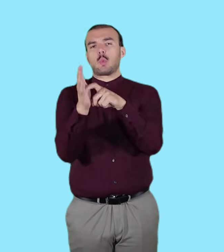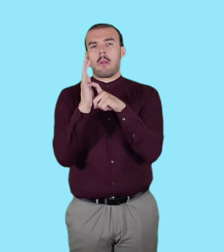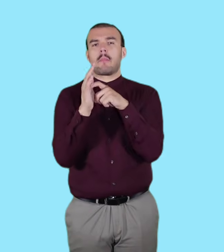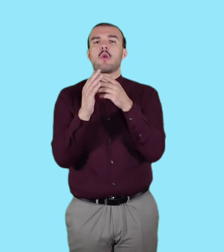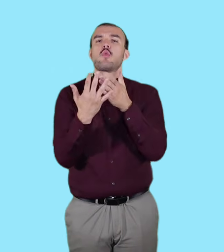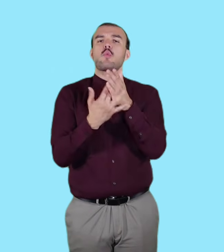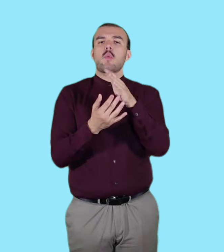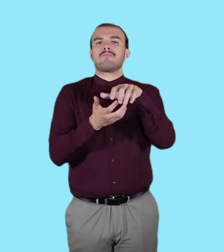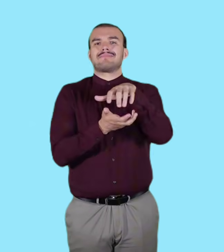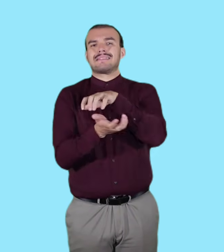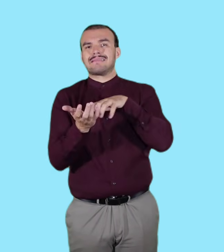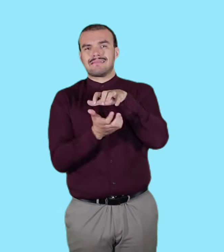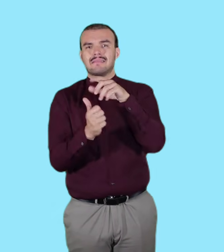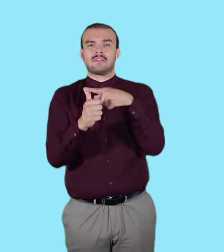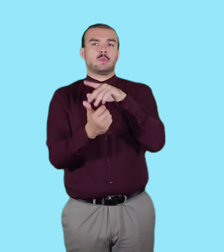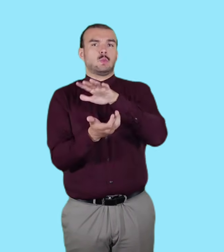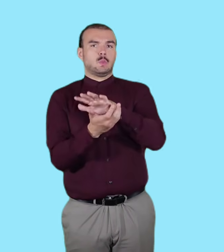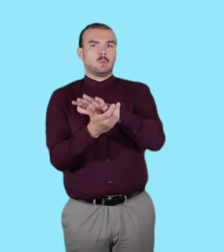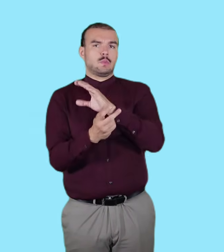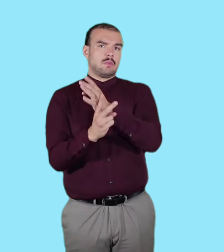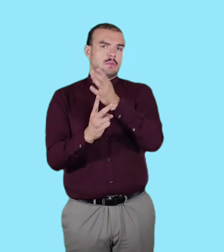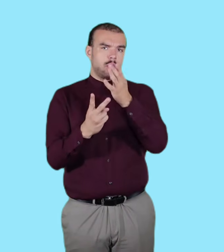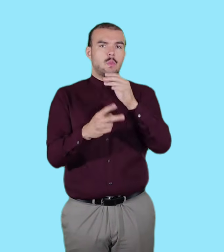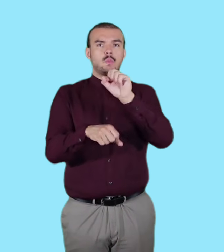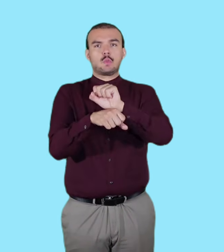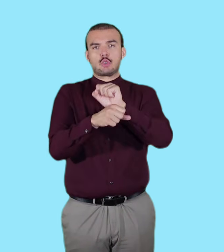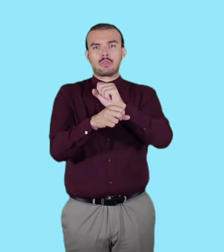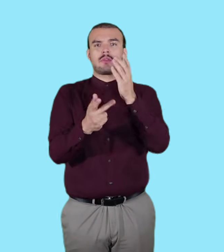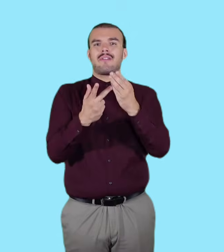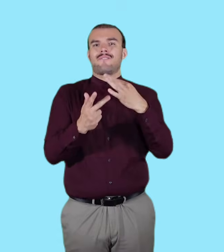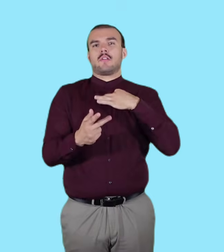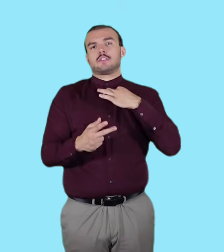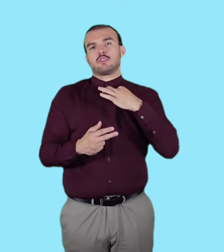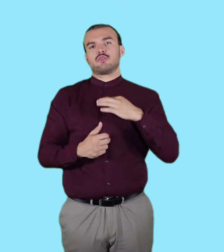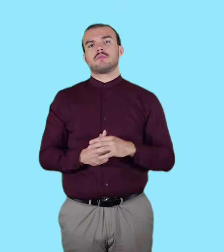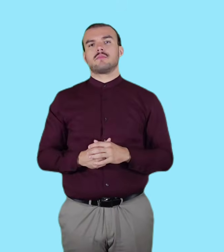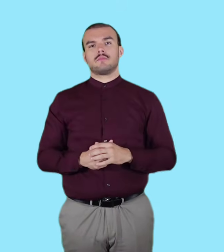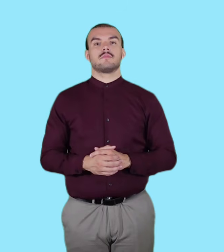through a combination of school, work and volunteering.